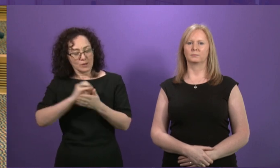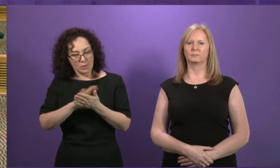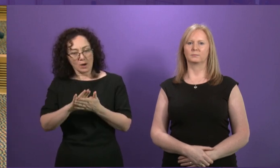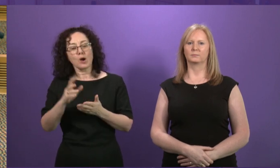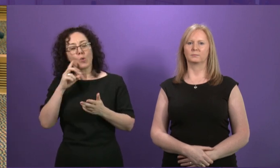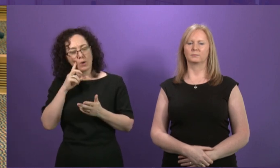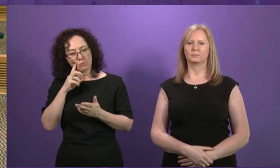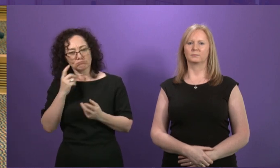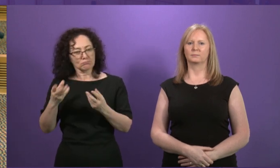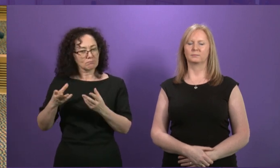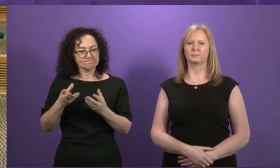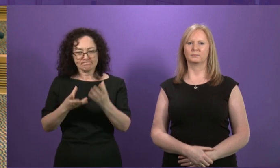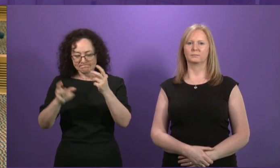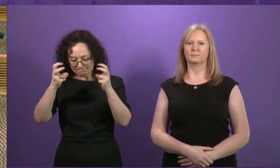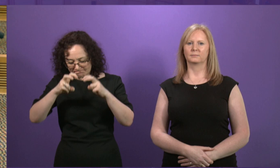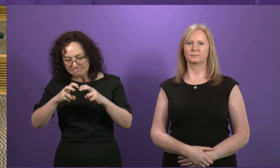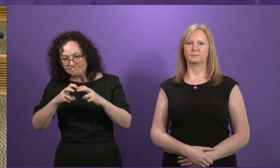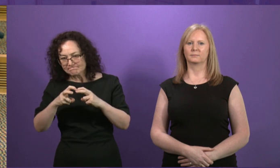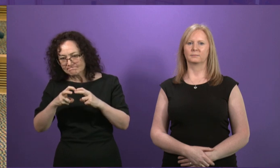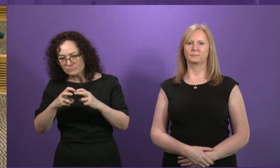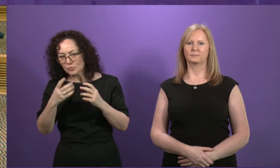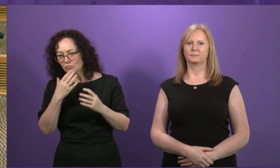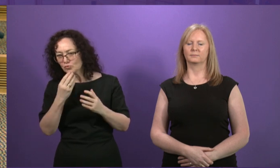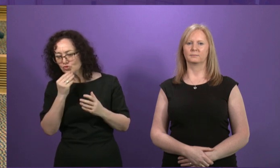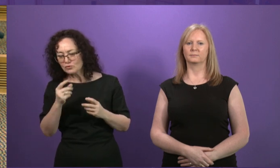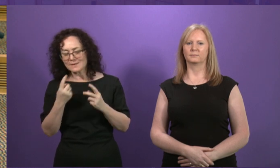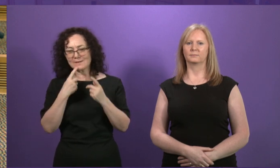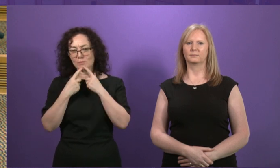and it is important that any lessons that come from the inquiry are learned.